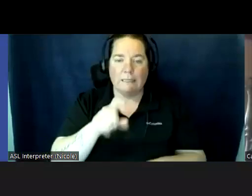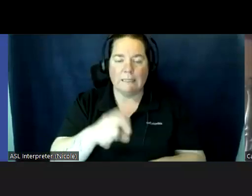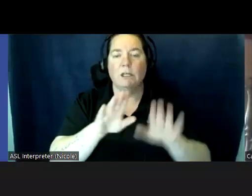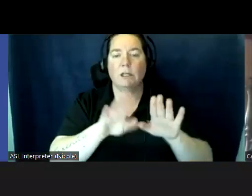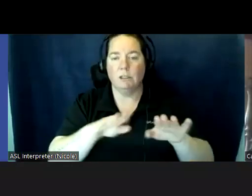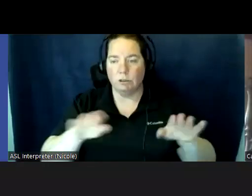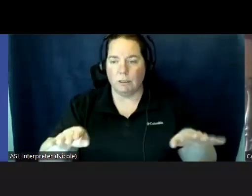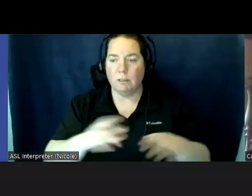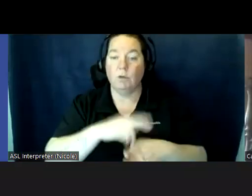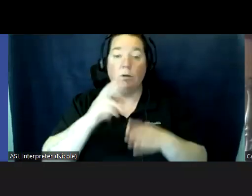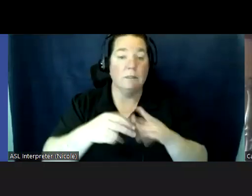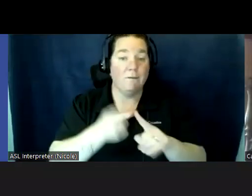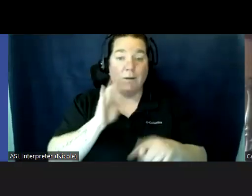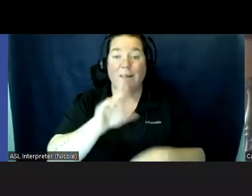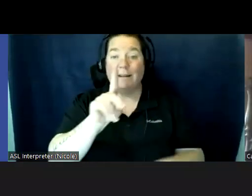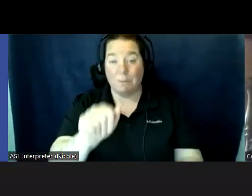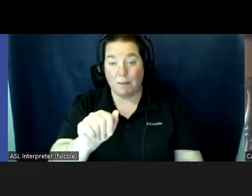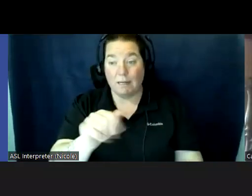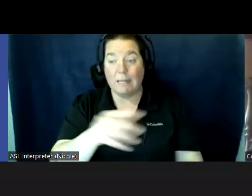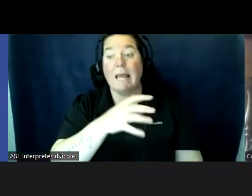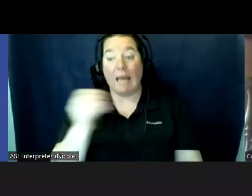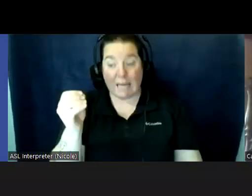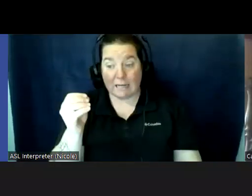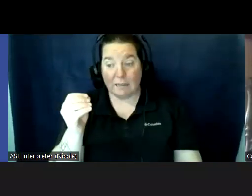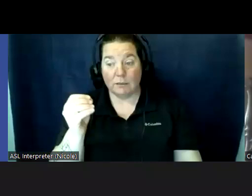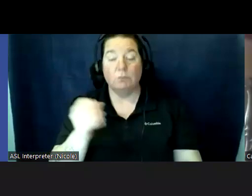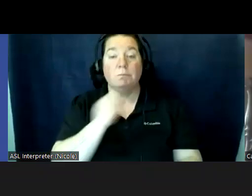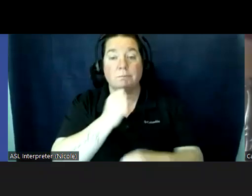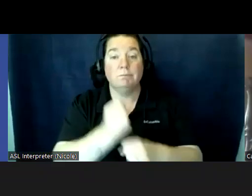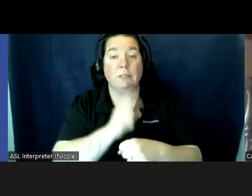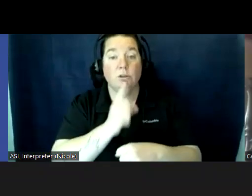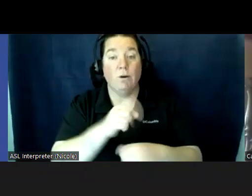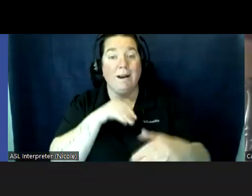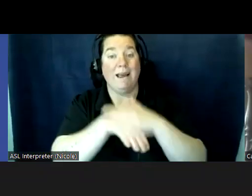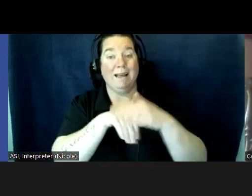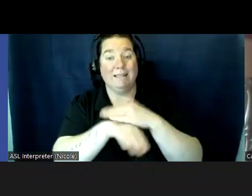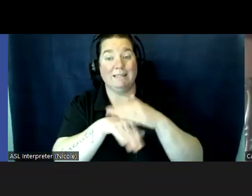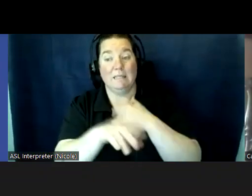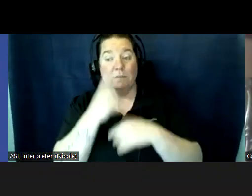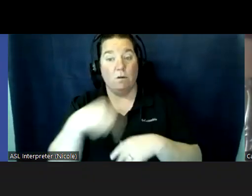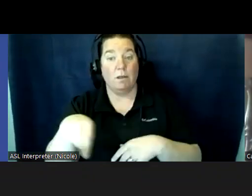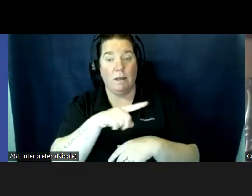result from the child's disability and to ensure access of the child to the general curriculum.